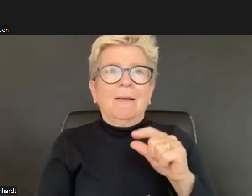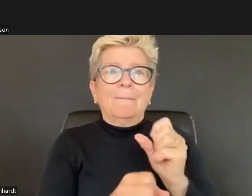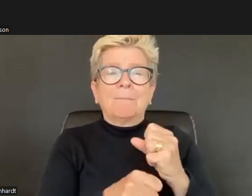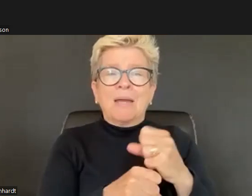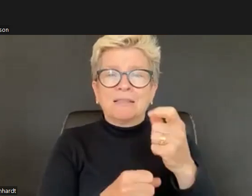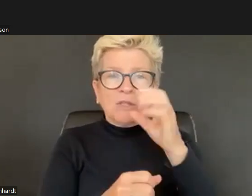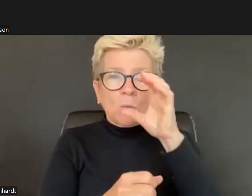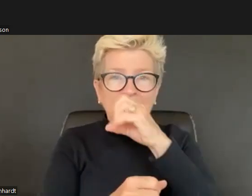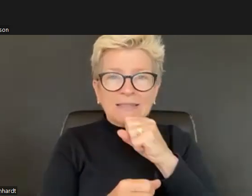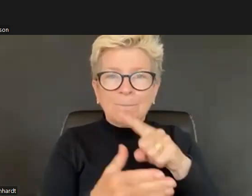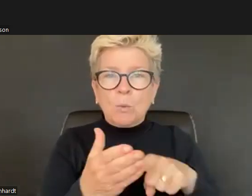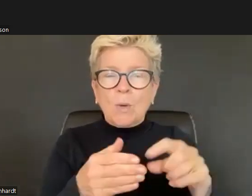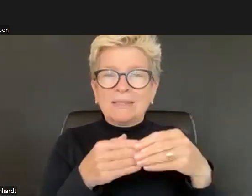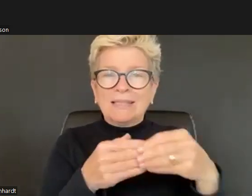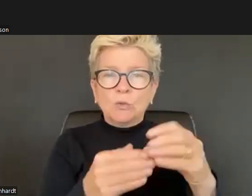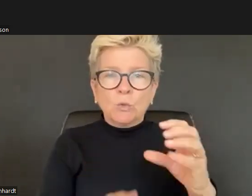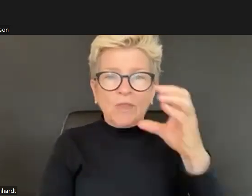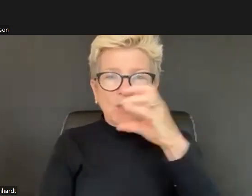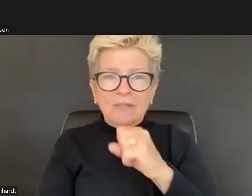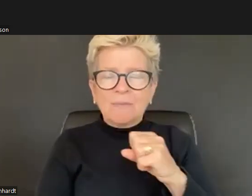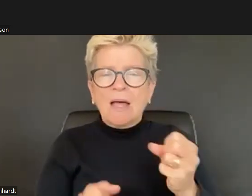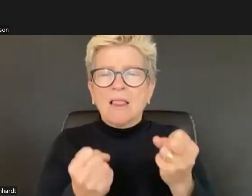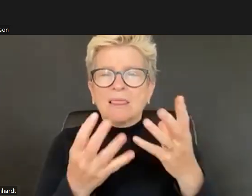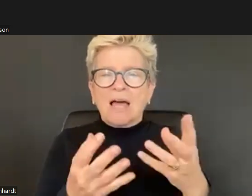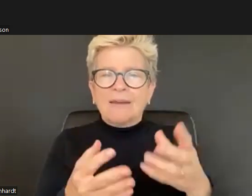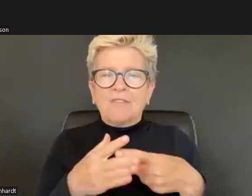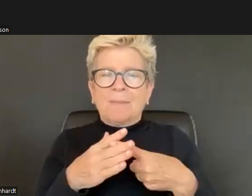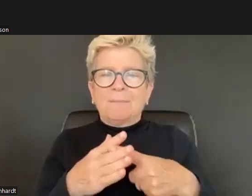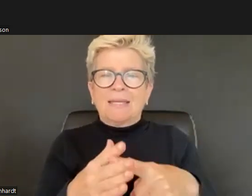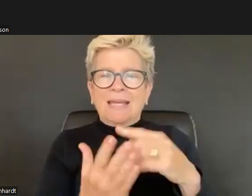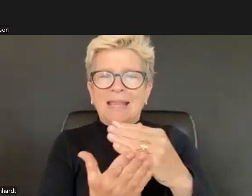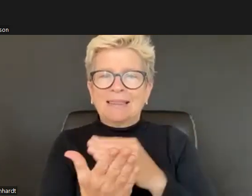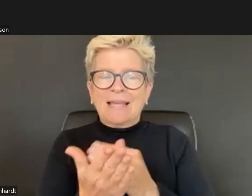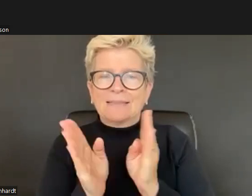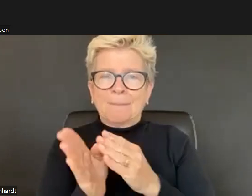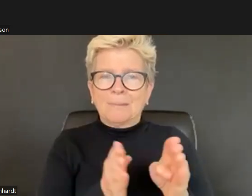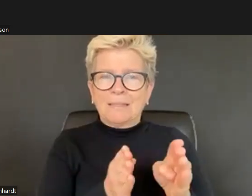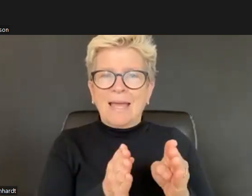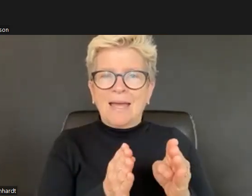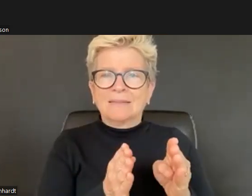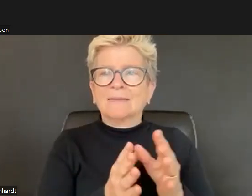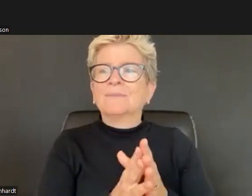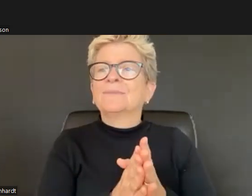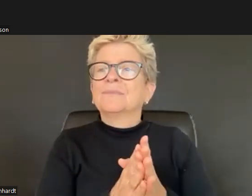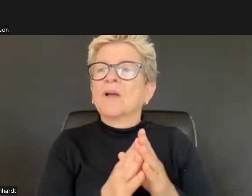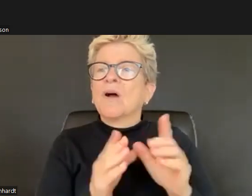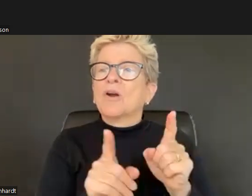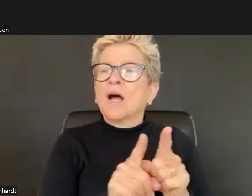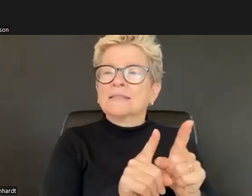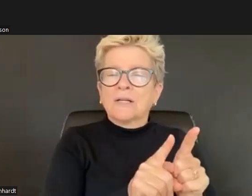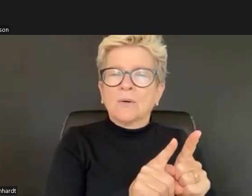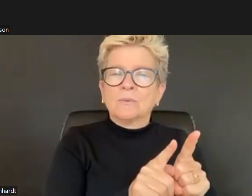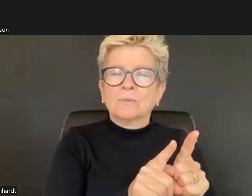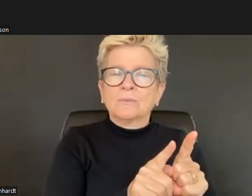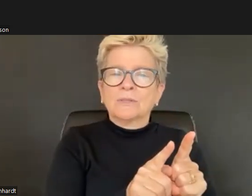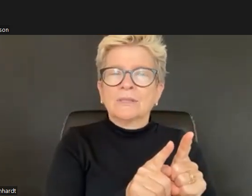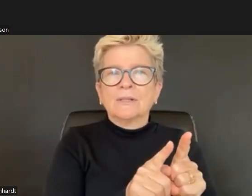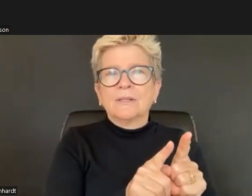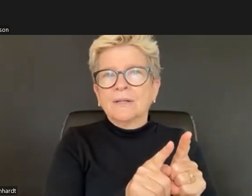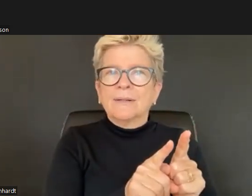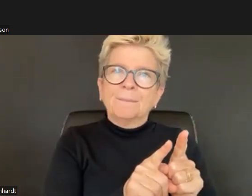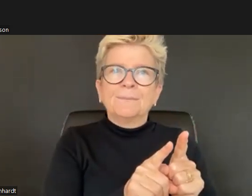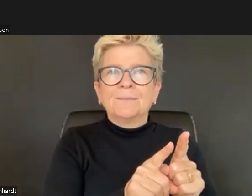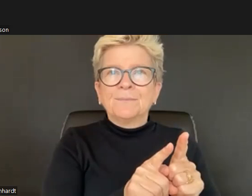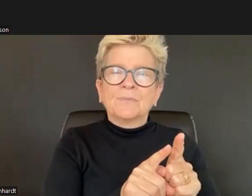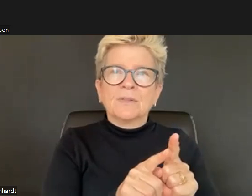Yeah, and I taught mainly English language arts, humanities, reading. Some things that I tried to do was work on that inference skill, the observation skill,